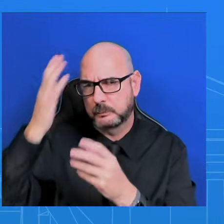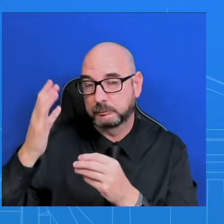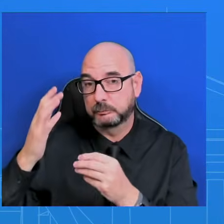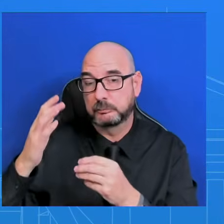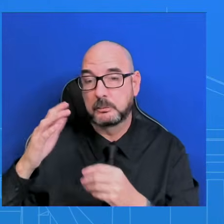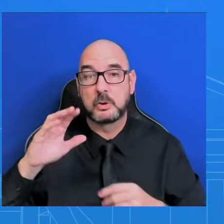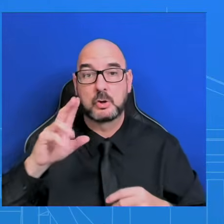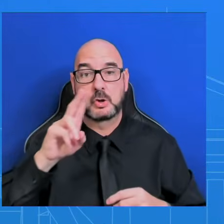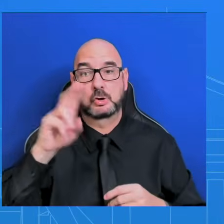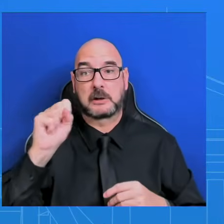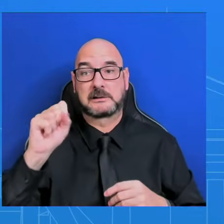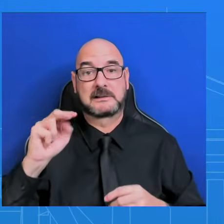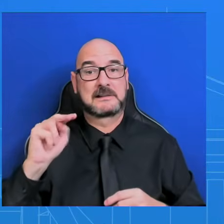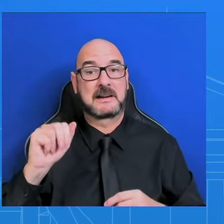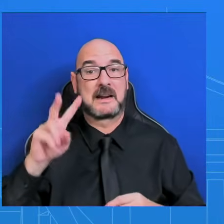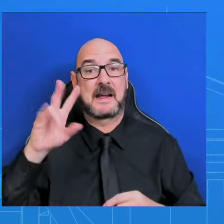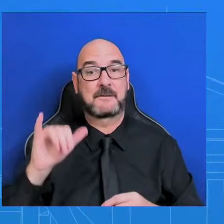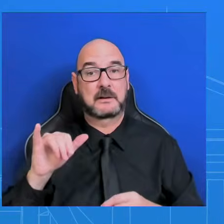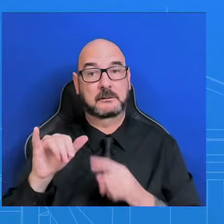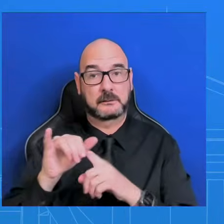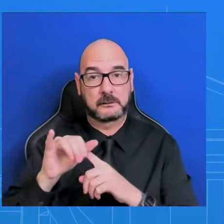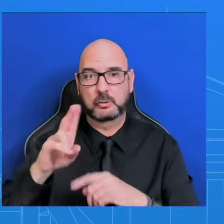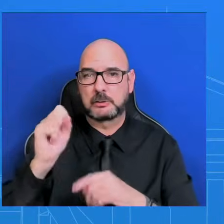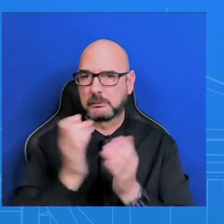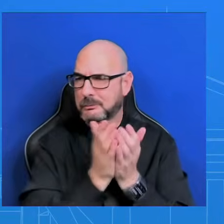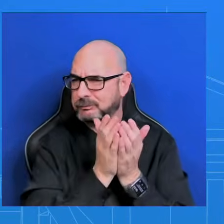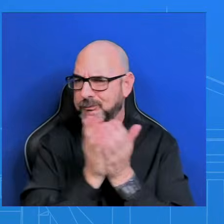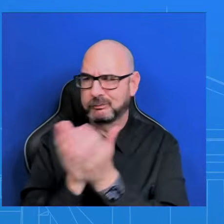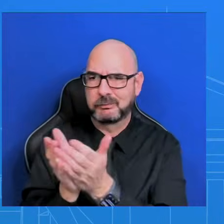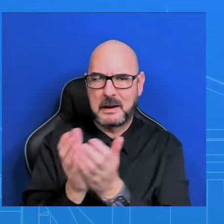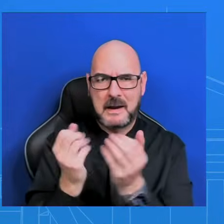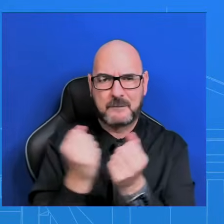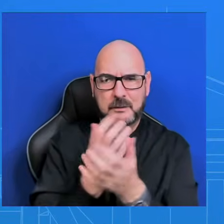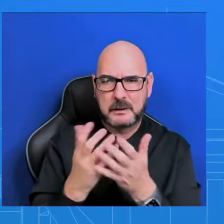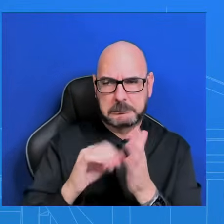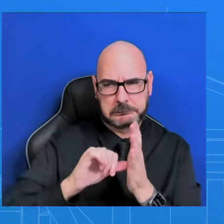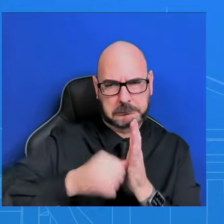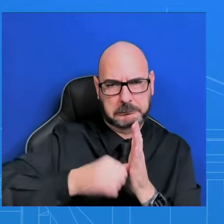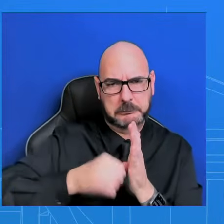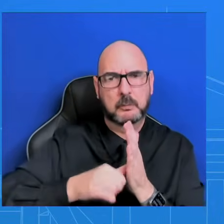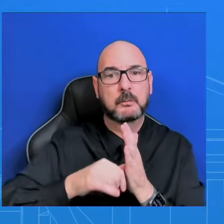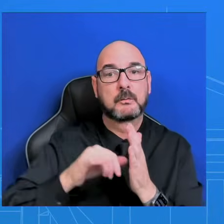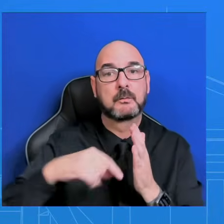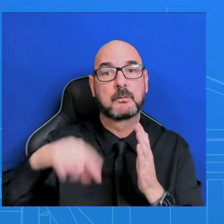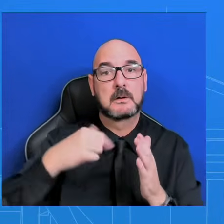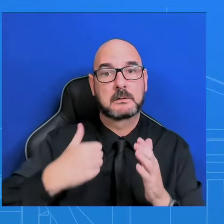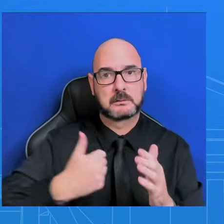These actions were, I want to stress again, done in self-defense, but it also helps make safer international waters